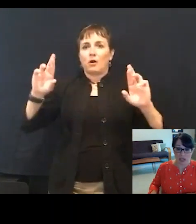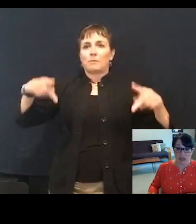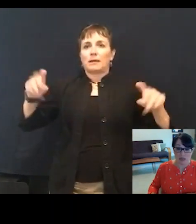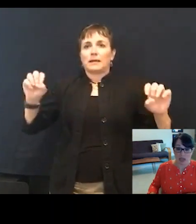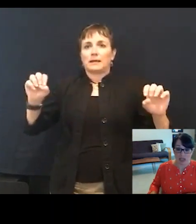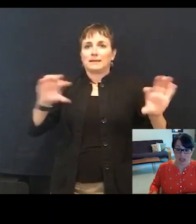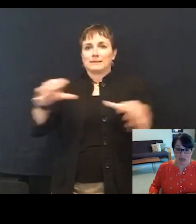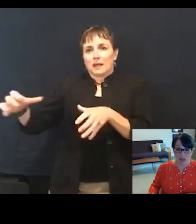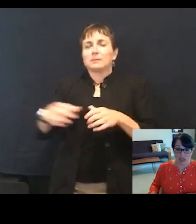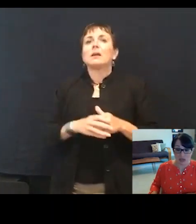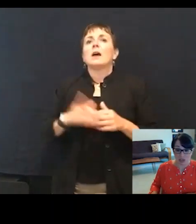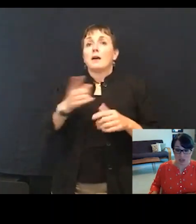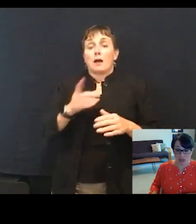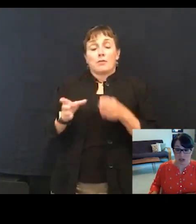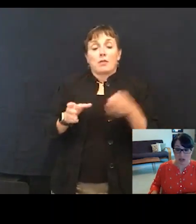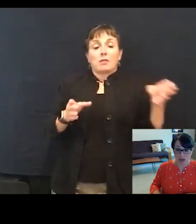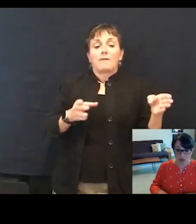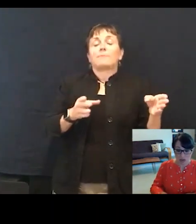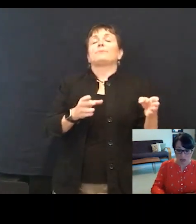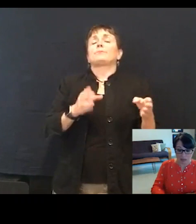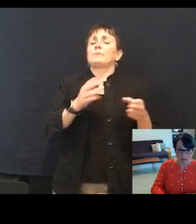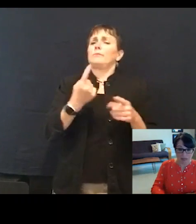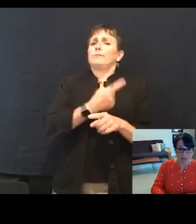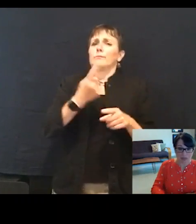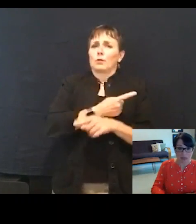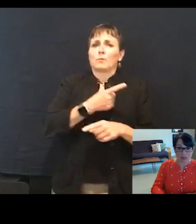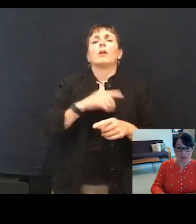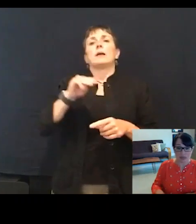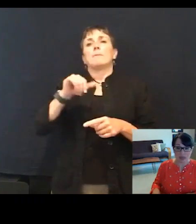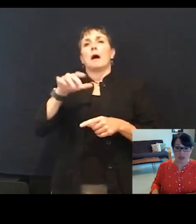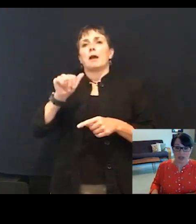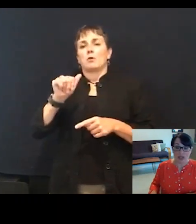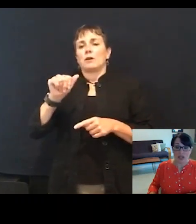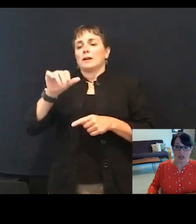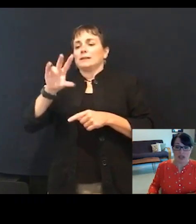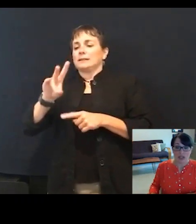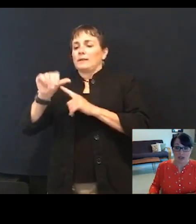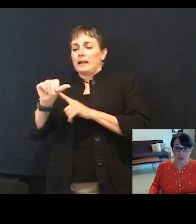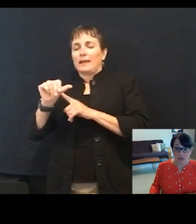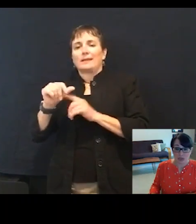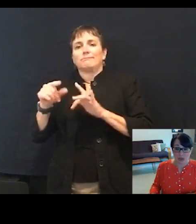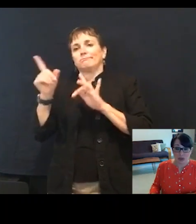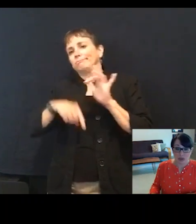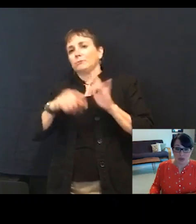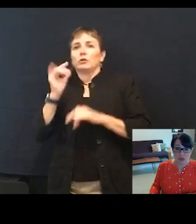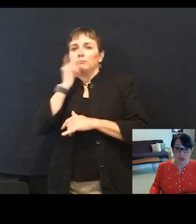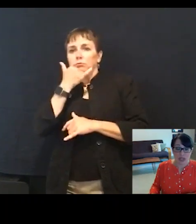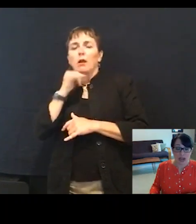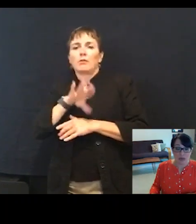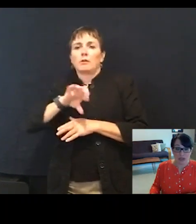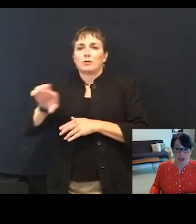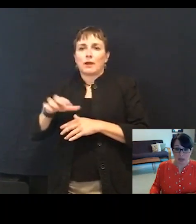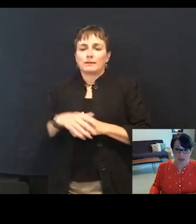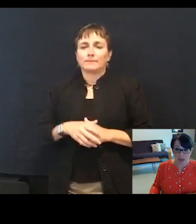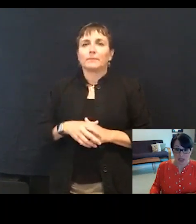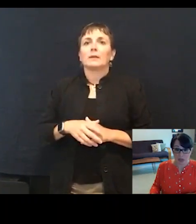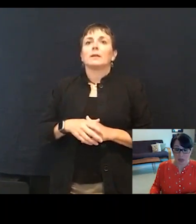and a myosin 7A deficient cell on the right. Dr. Williams also looked at rhodopsin transport